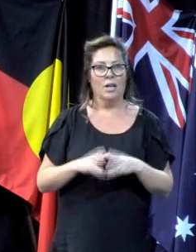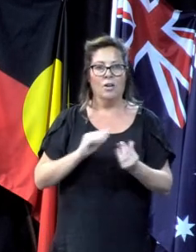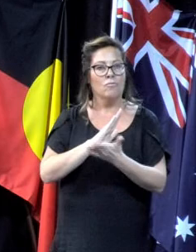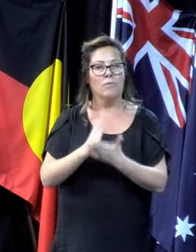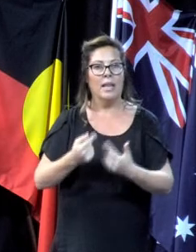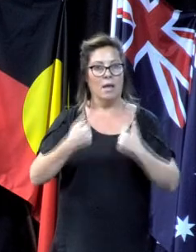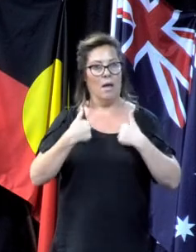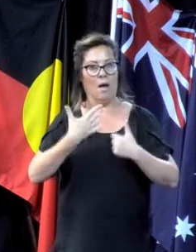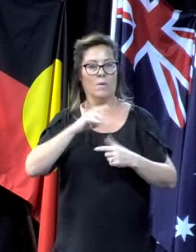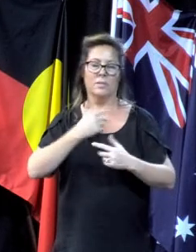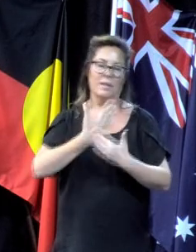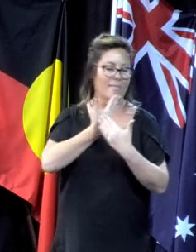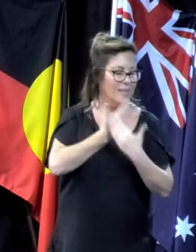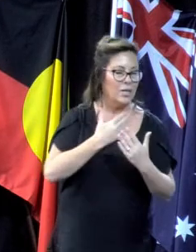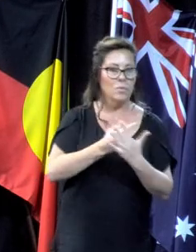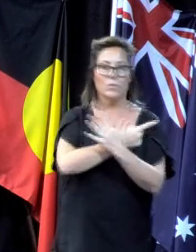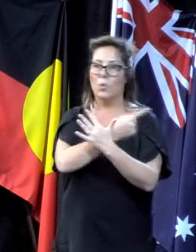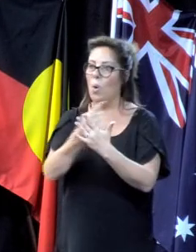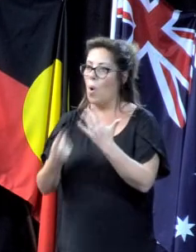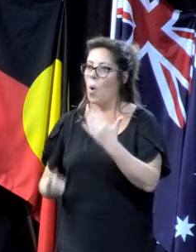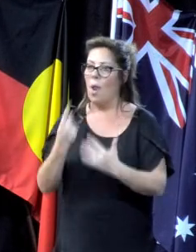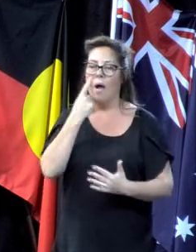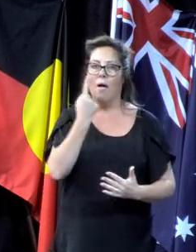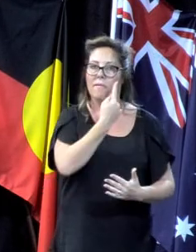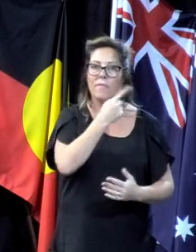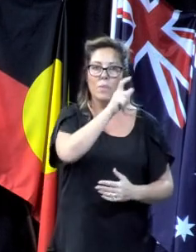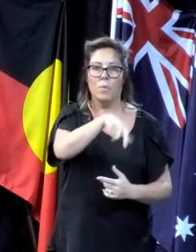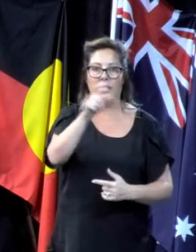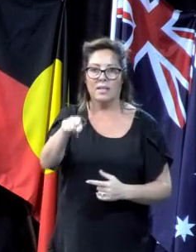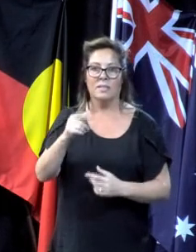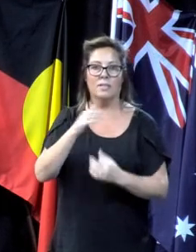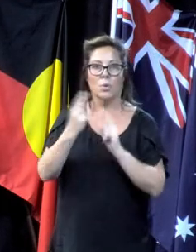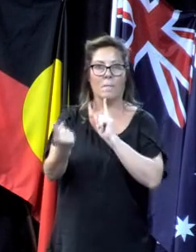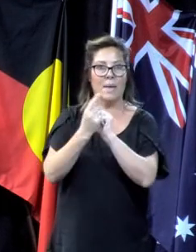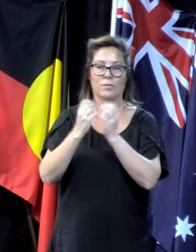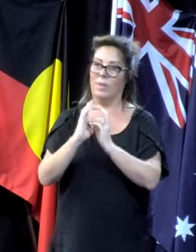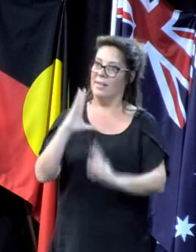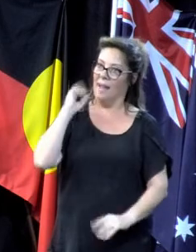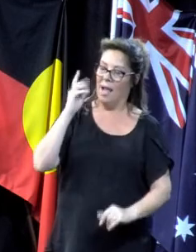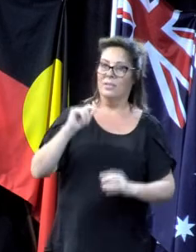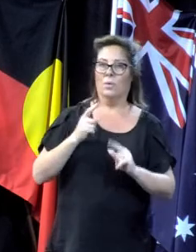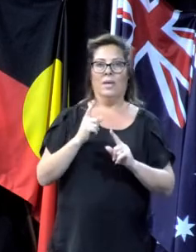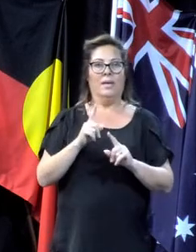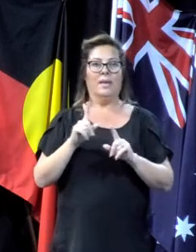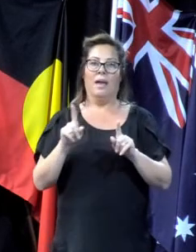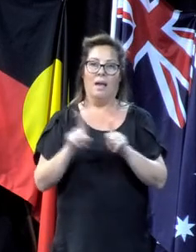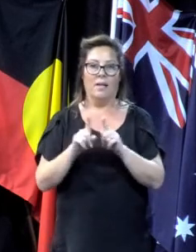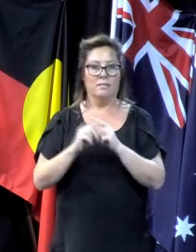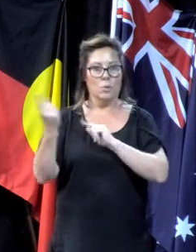They met and gave their time to us last week as well. We’re very appreciative. COMMISSIONER SACKVILLE: Yes. Thank you very much for all that preparation. We do appreciate it. Thank you.